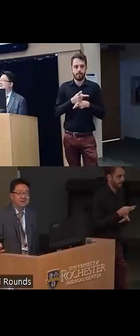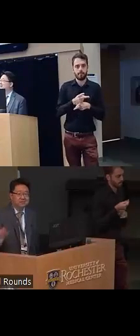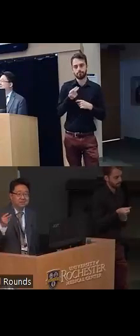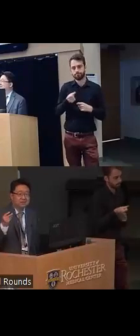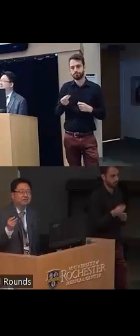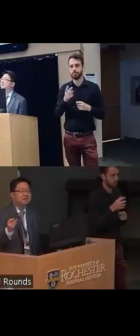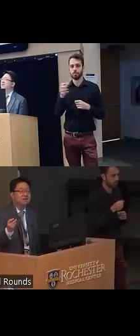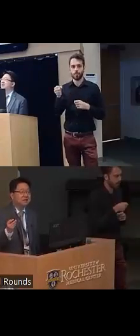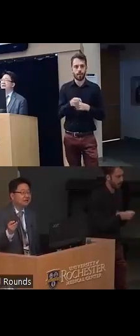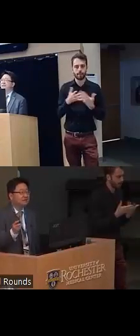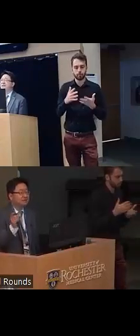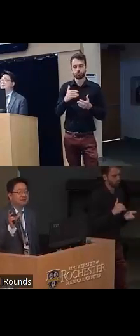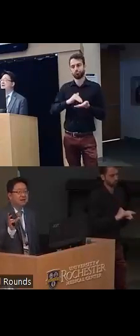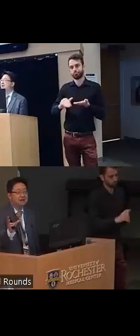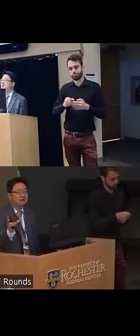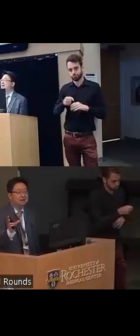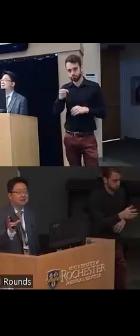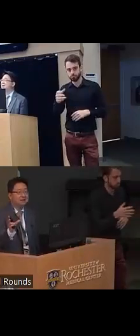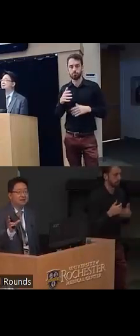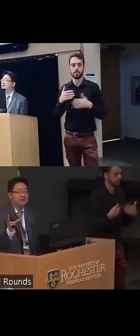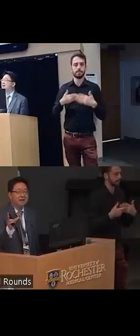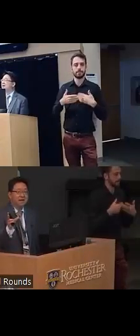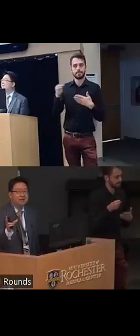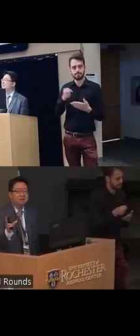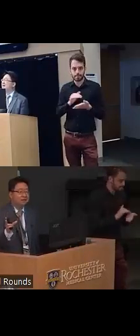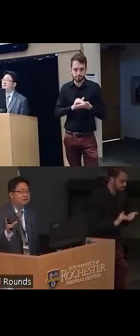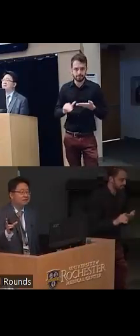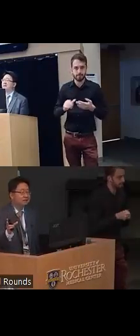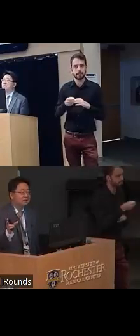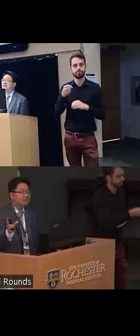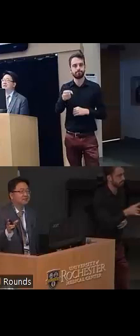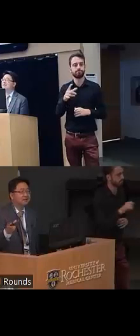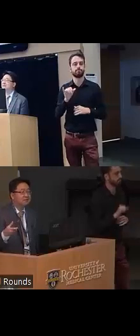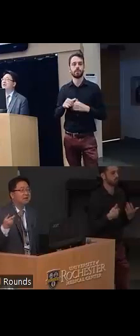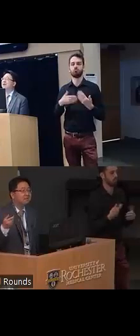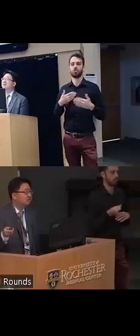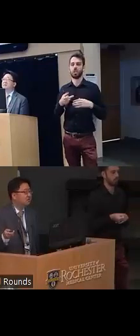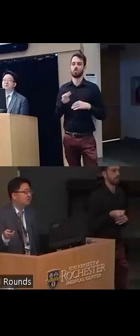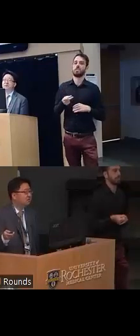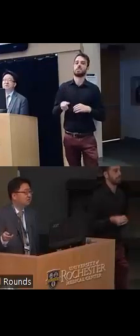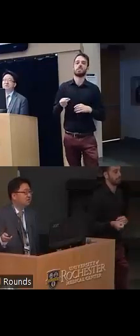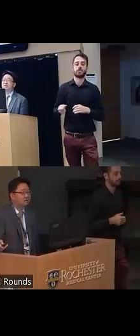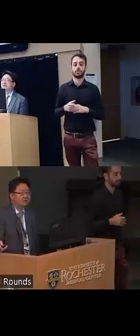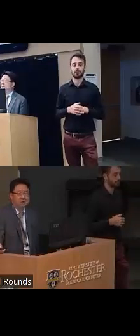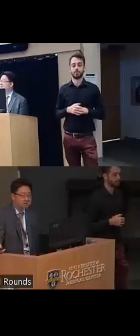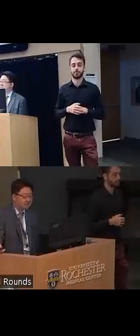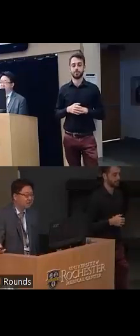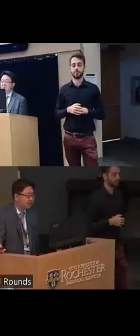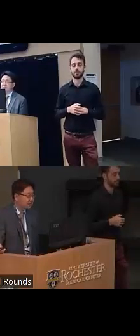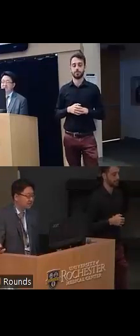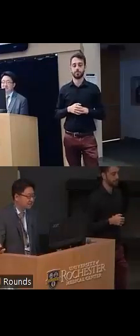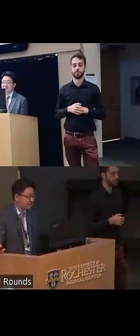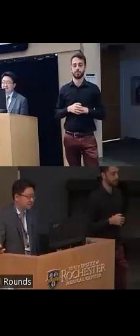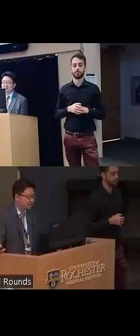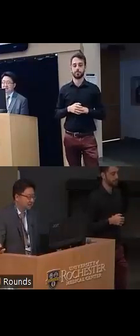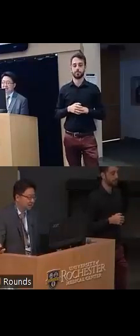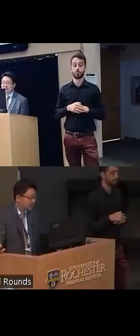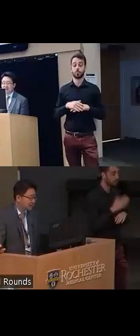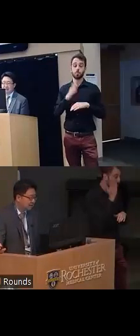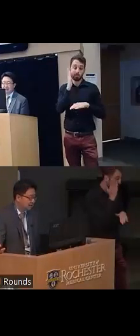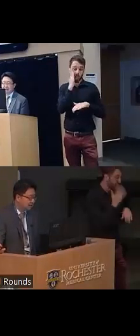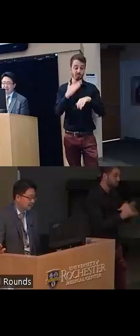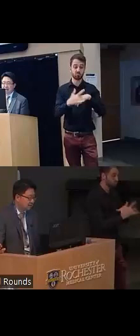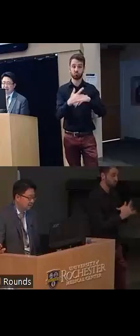to the degree it actually created empty beds that we were able to use on an emergency basis and uh